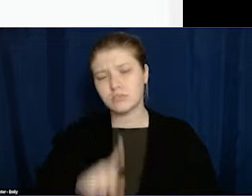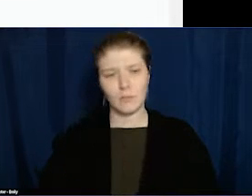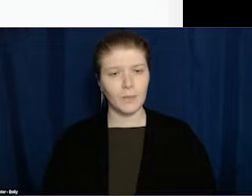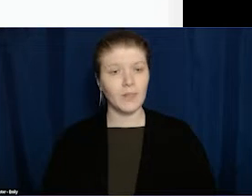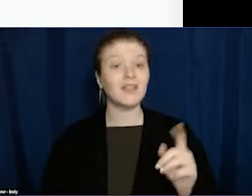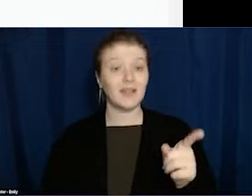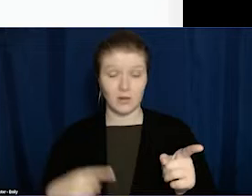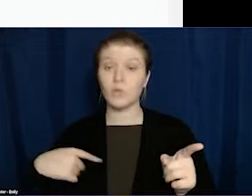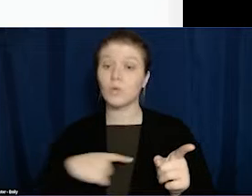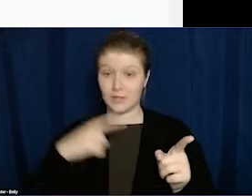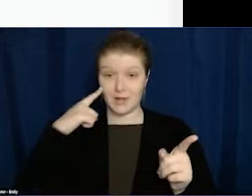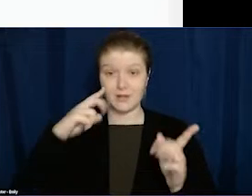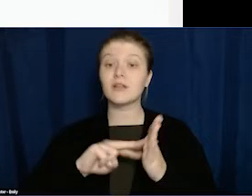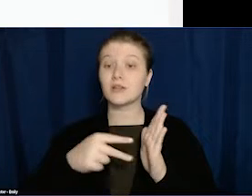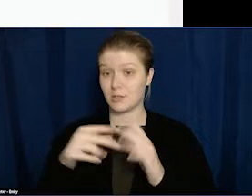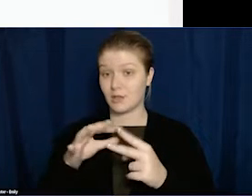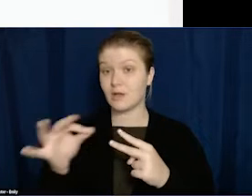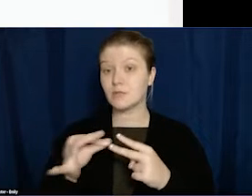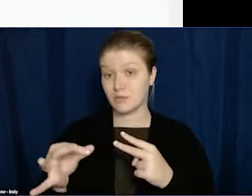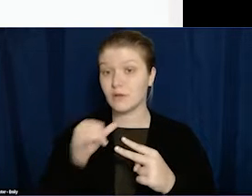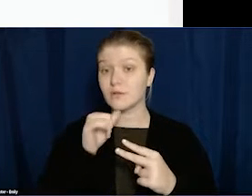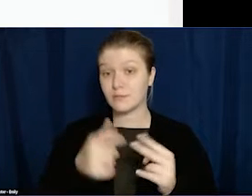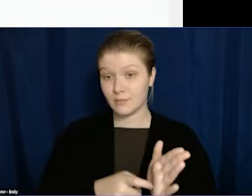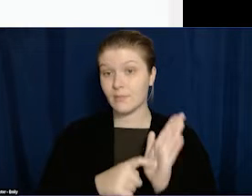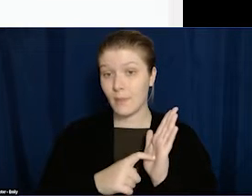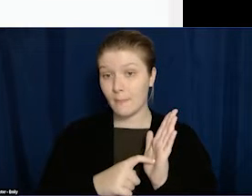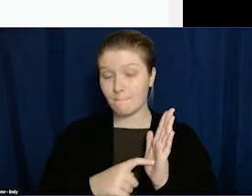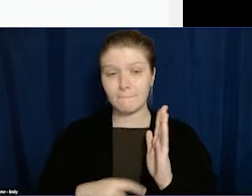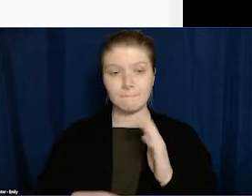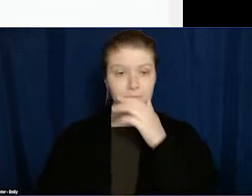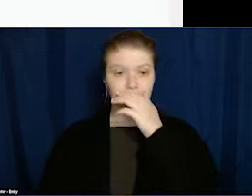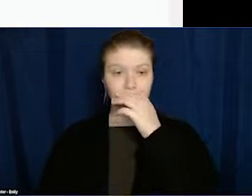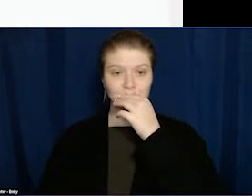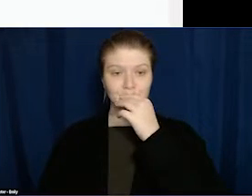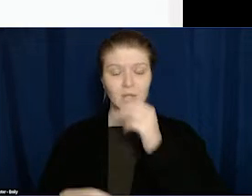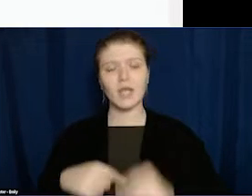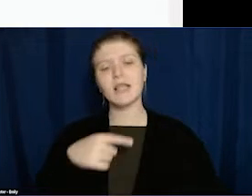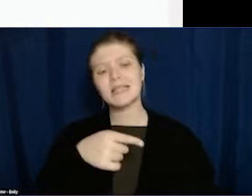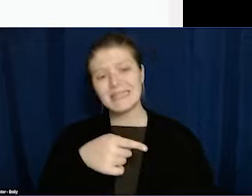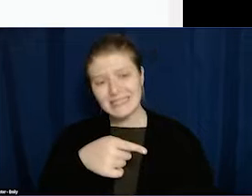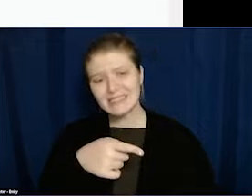This is to accommodate tracks in case one requires it and the other doesn't. You don't have to enter it here.